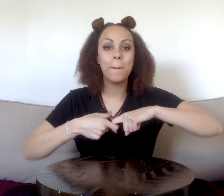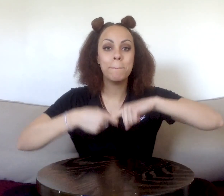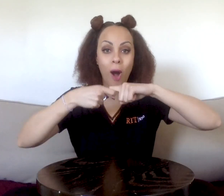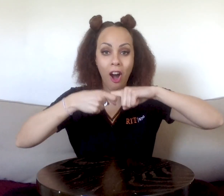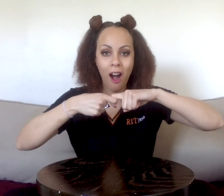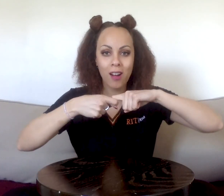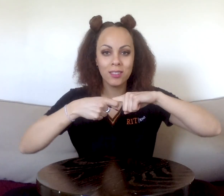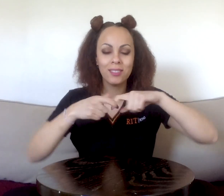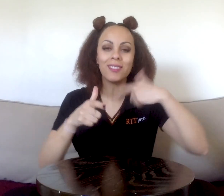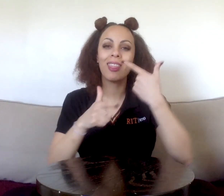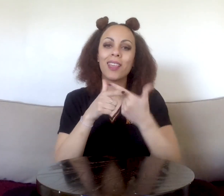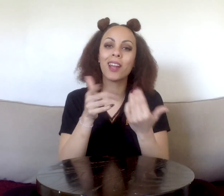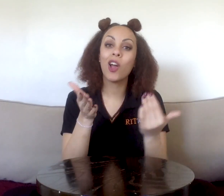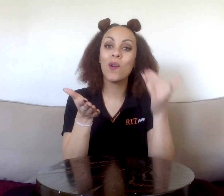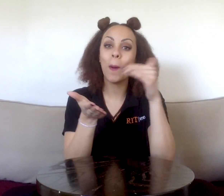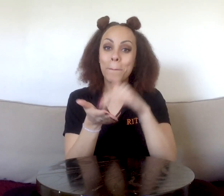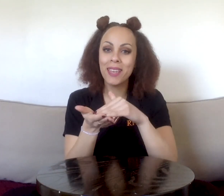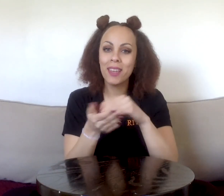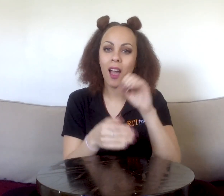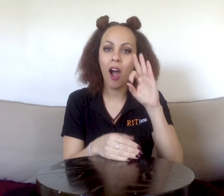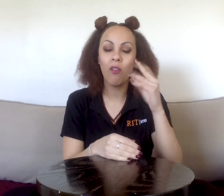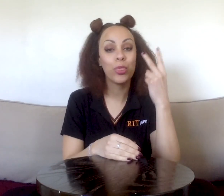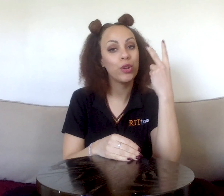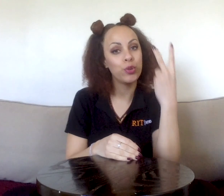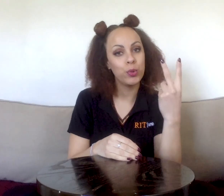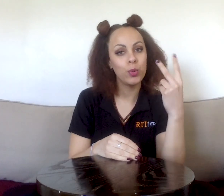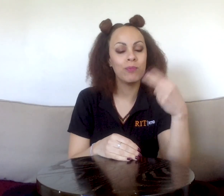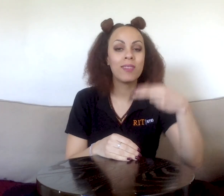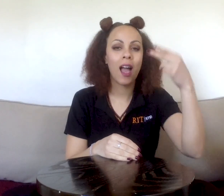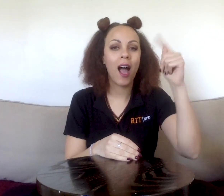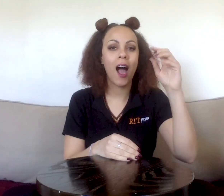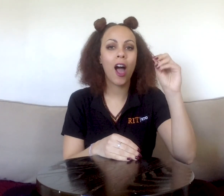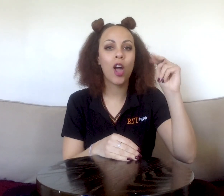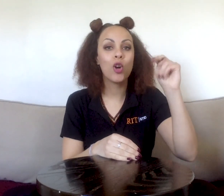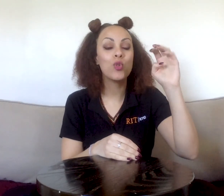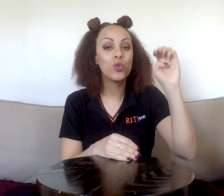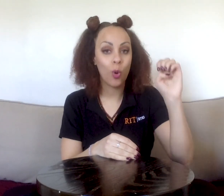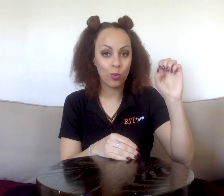After the first part, there is a pause then a repeat of the two high tones.